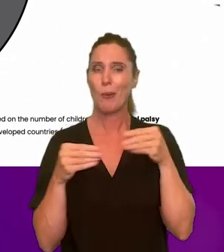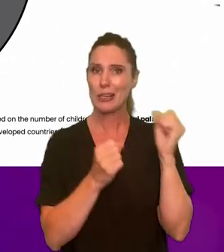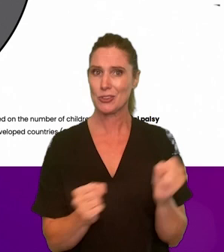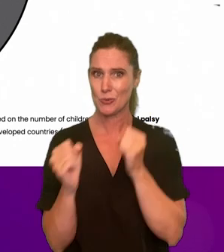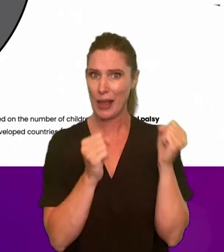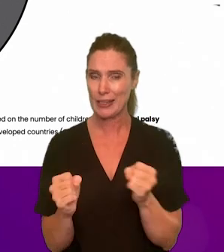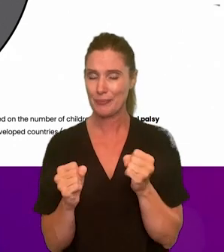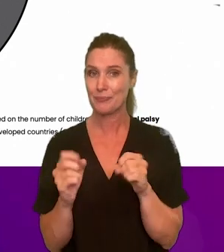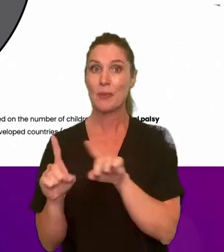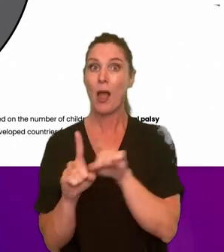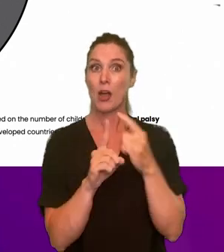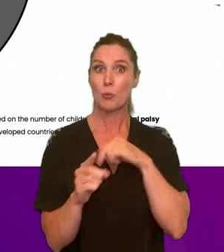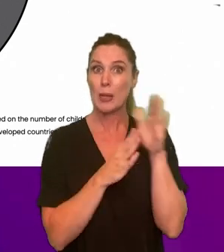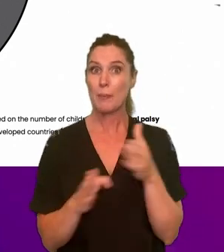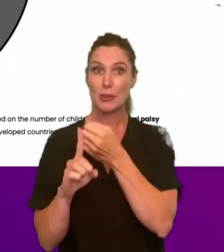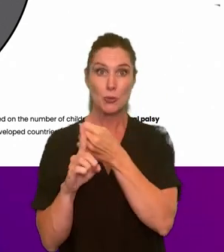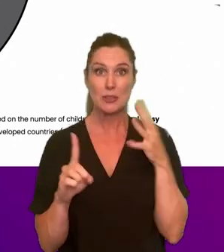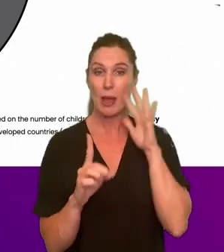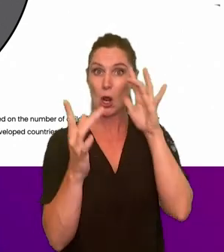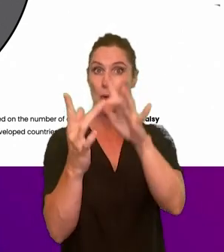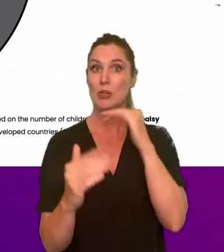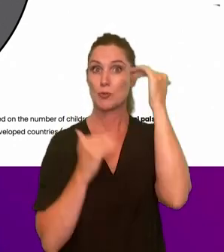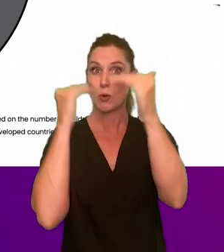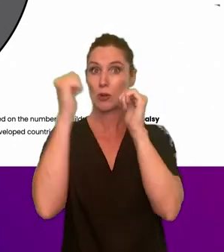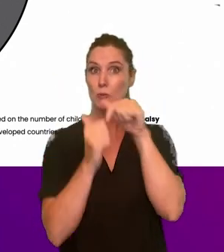Subsequently, we plan to expand our reach to adults with quadriplegia,